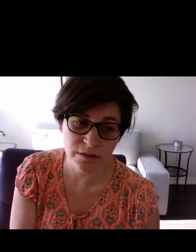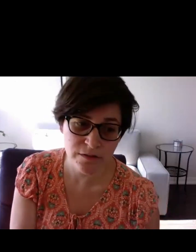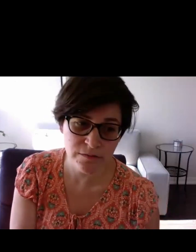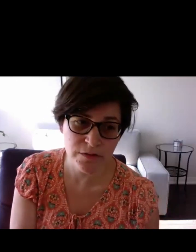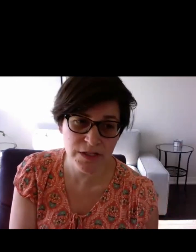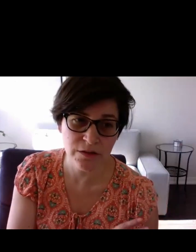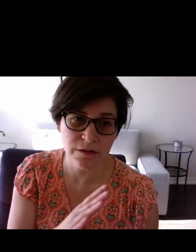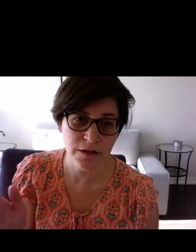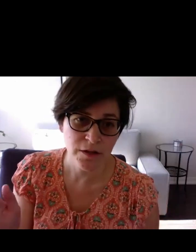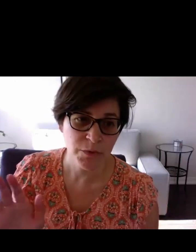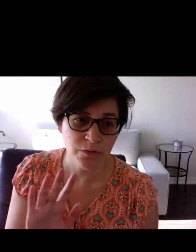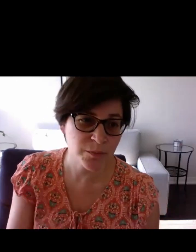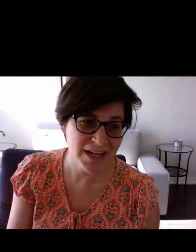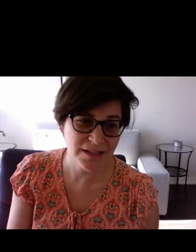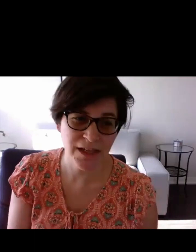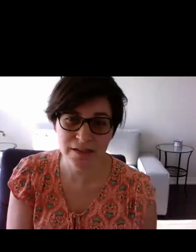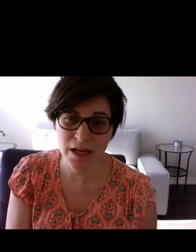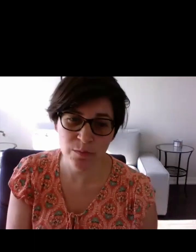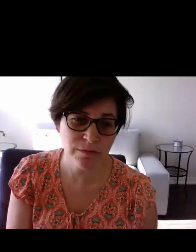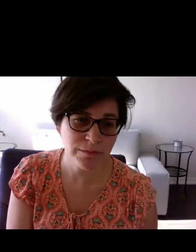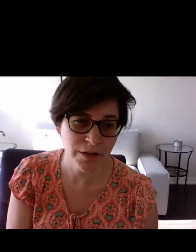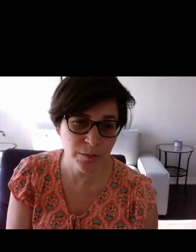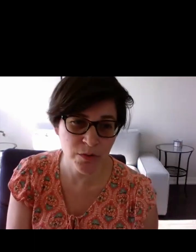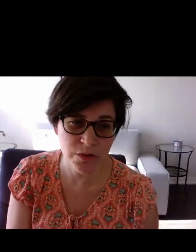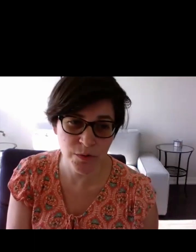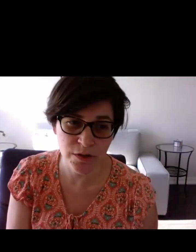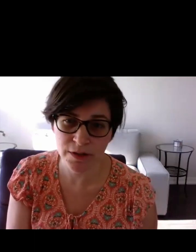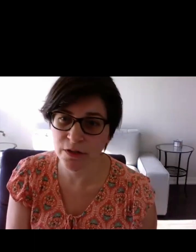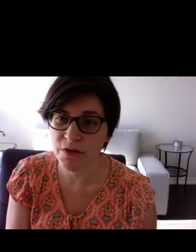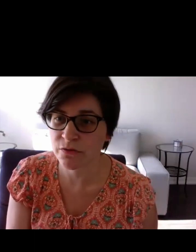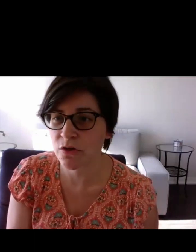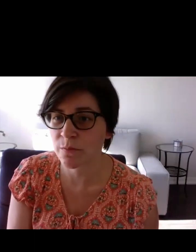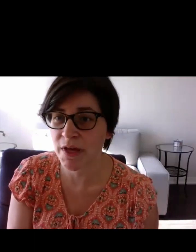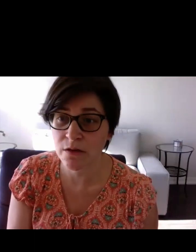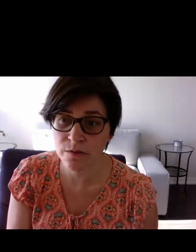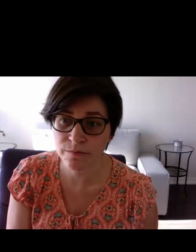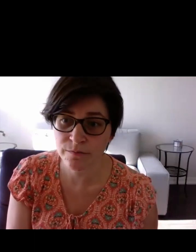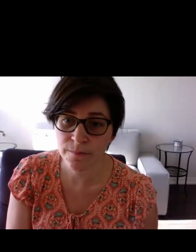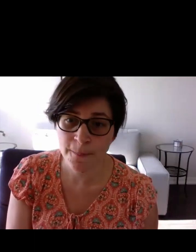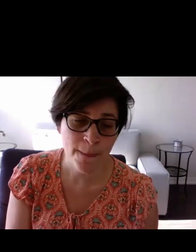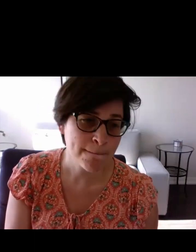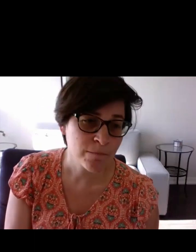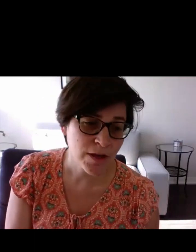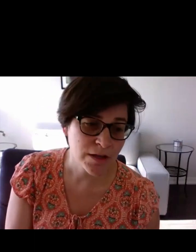You will see her beautiful painted landscape in our poster work on a registration page.